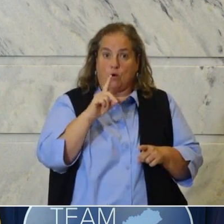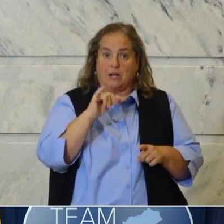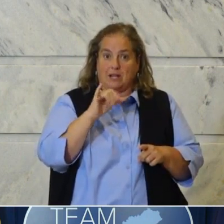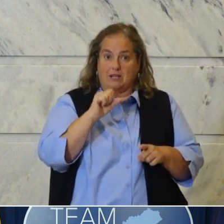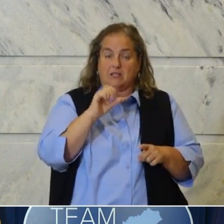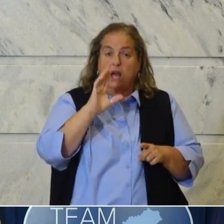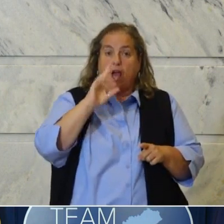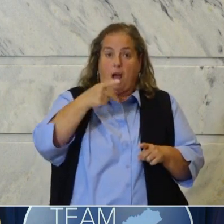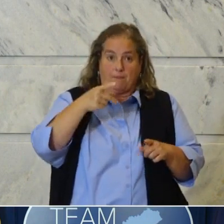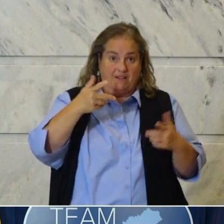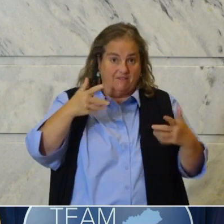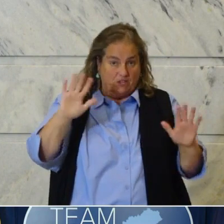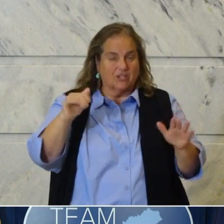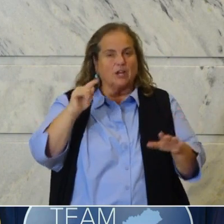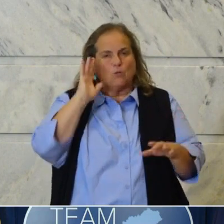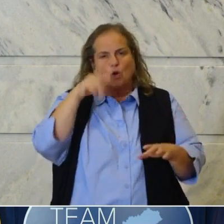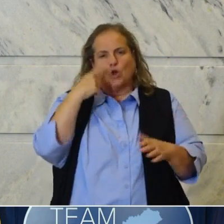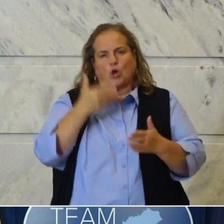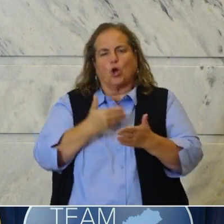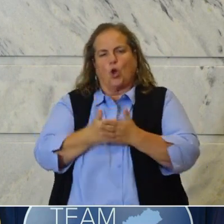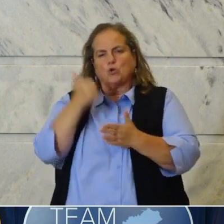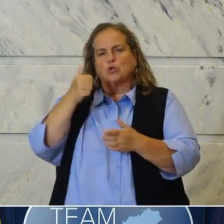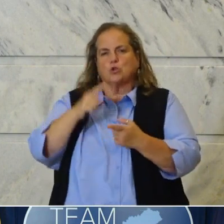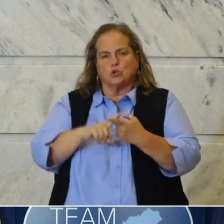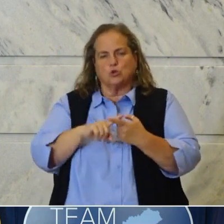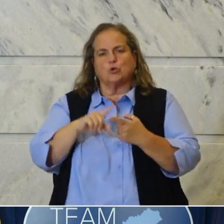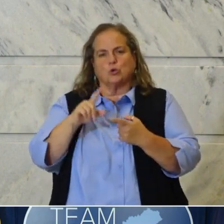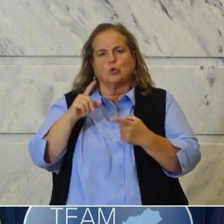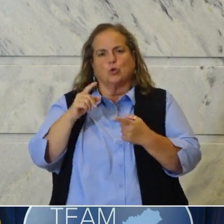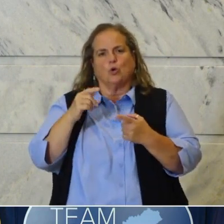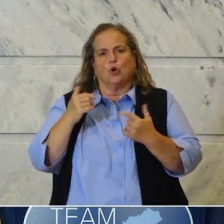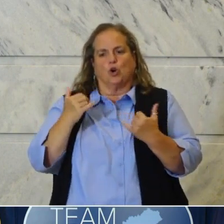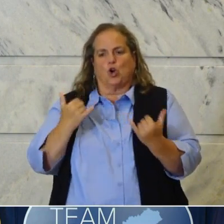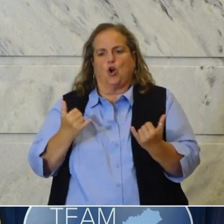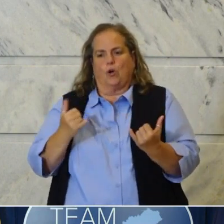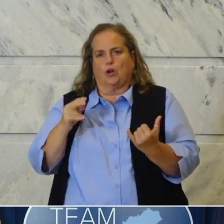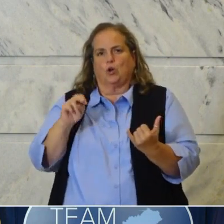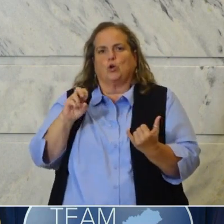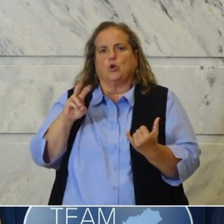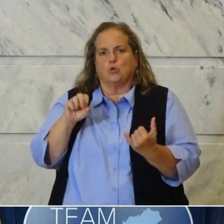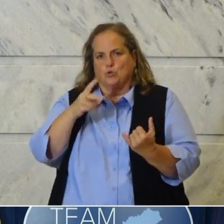now that you all are seeing Kentucky childcare facilities. Sadly, this